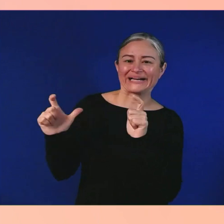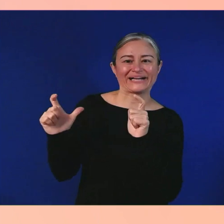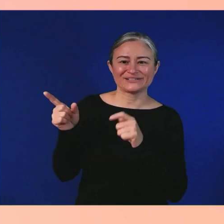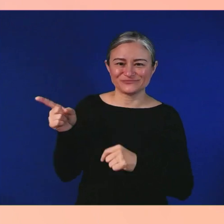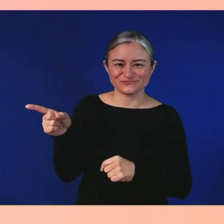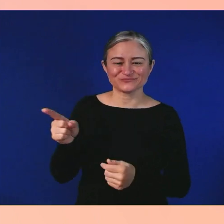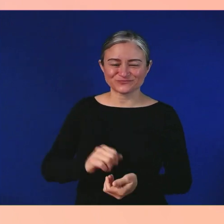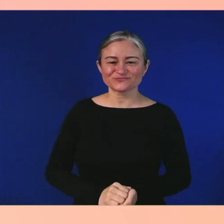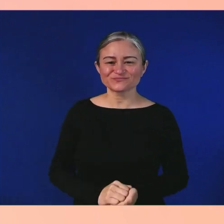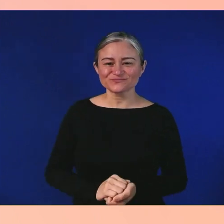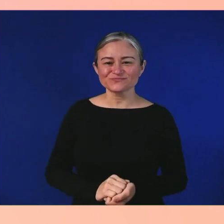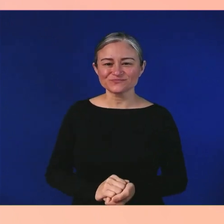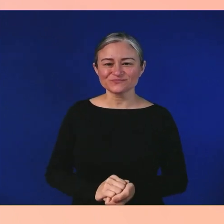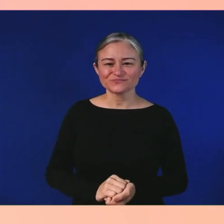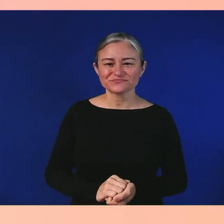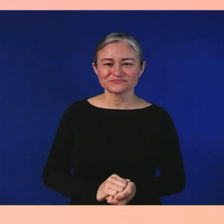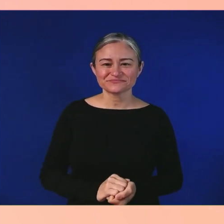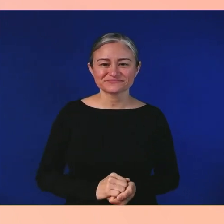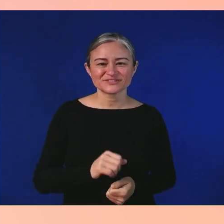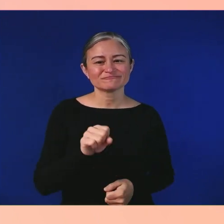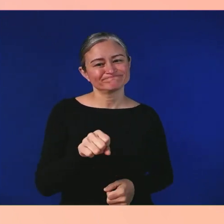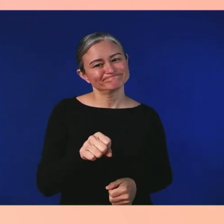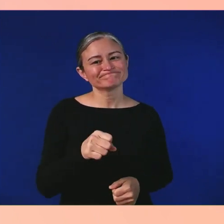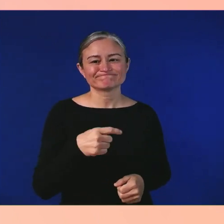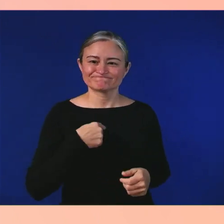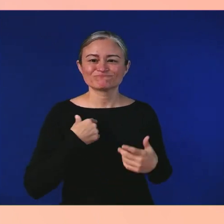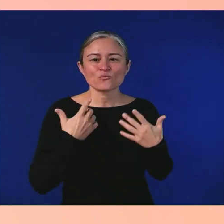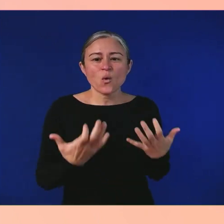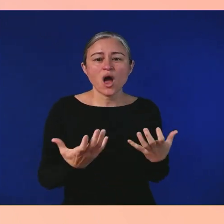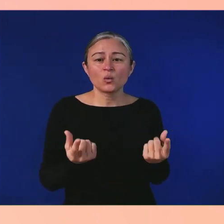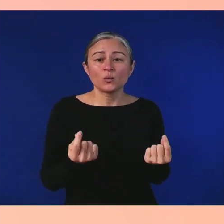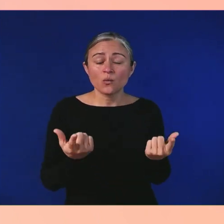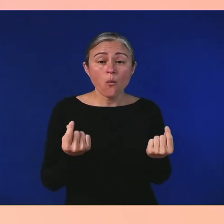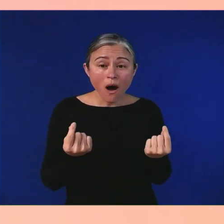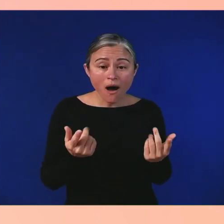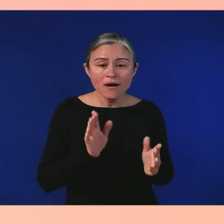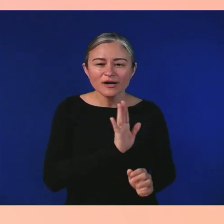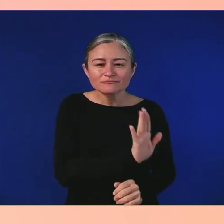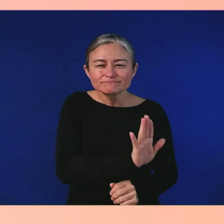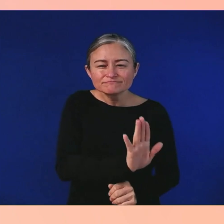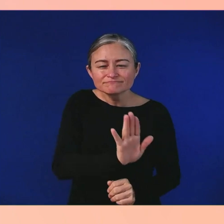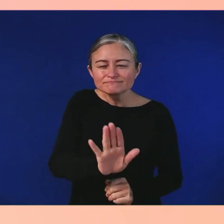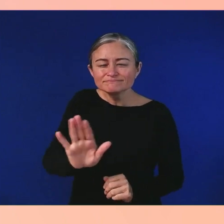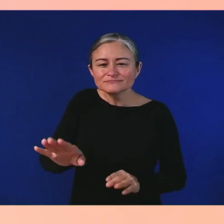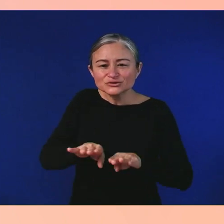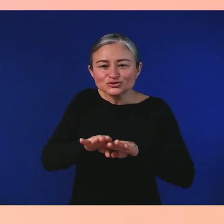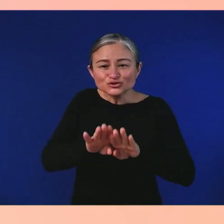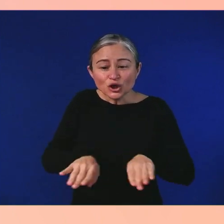every child with a disability in Africa has access to technology and assistive technology skills training.